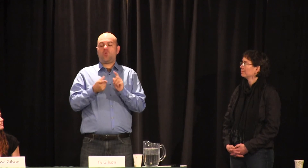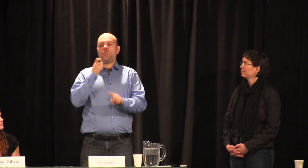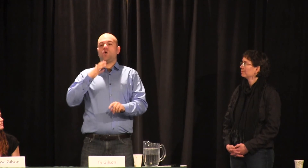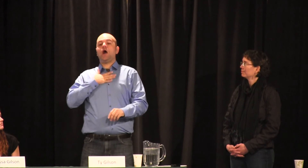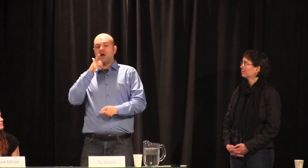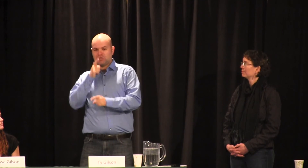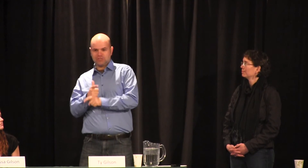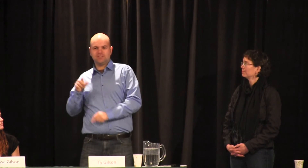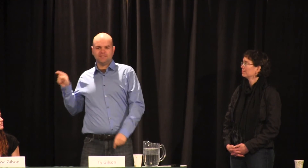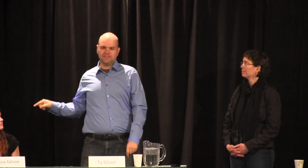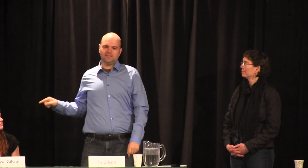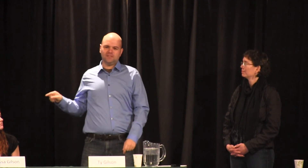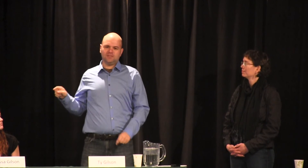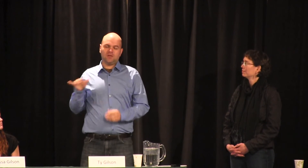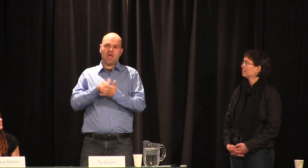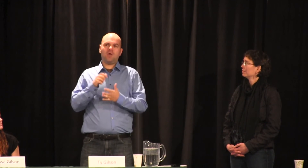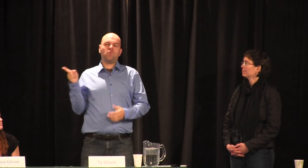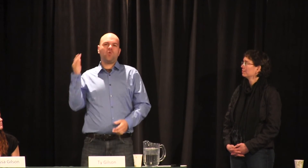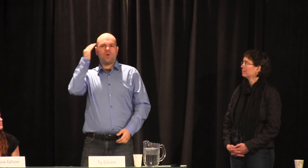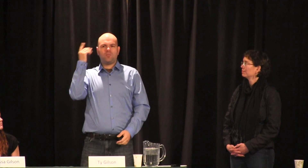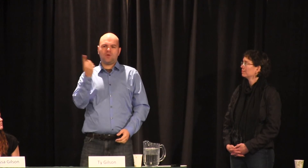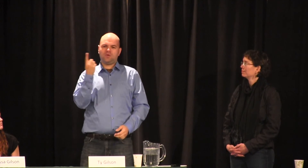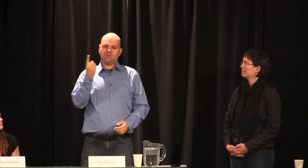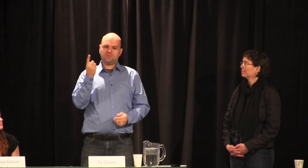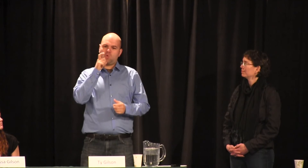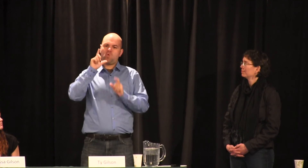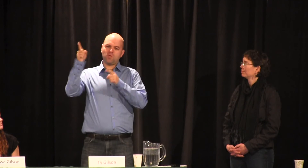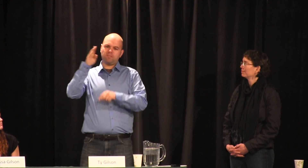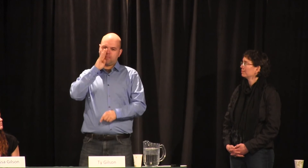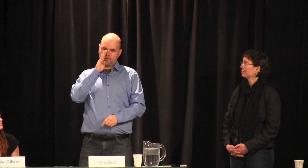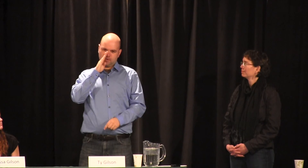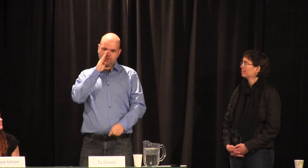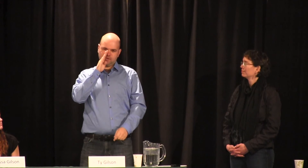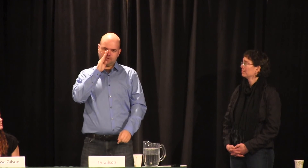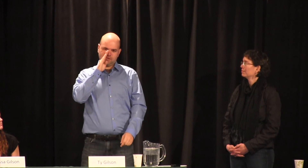they had to figure out how to do it. And then finally, you know, with my sister going to school, and, you know,